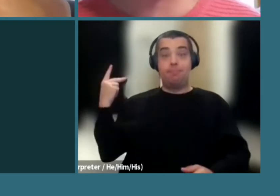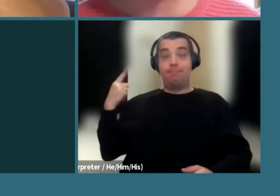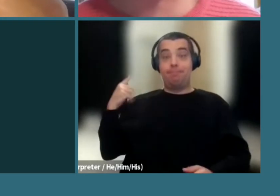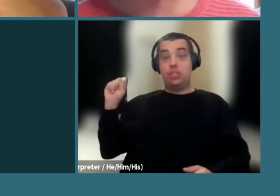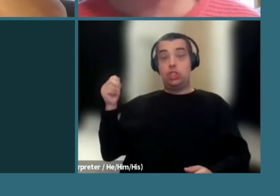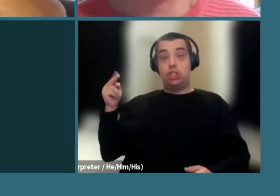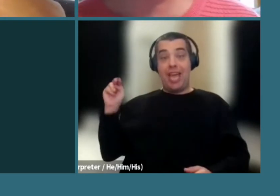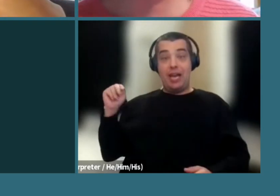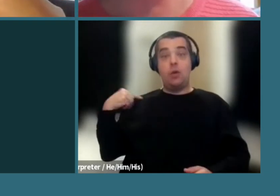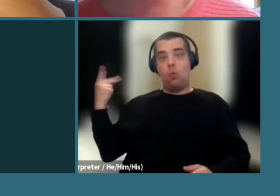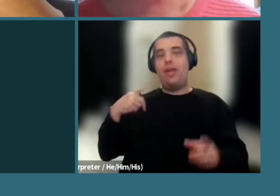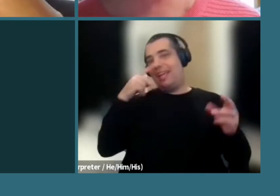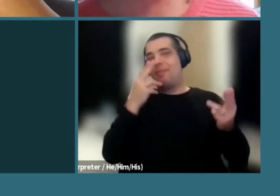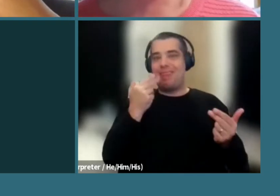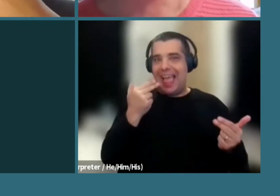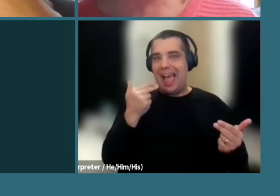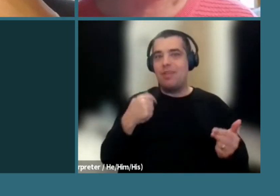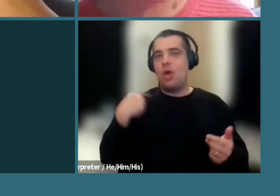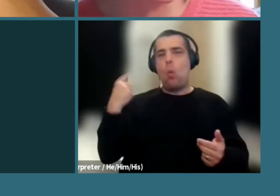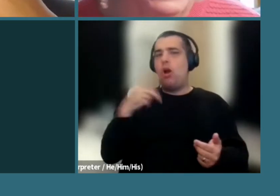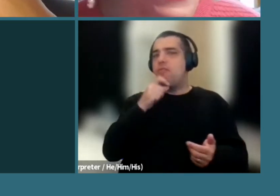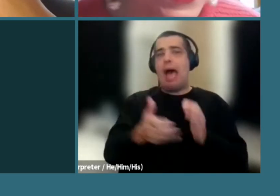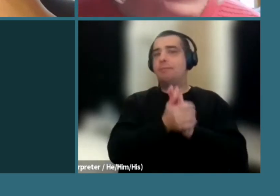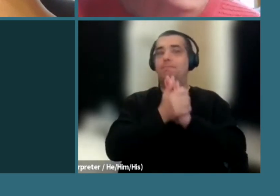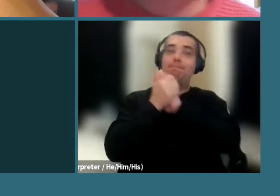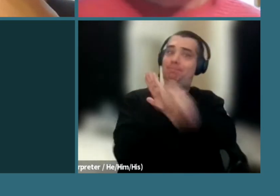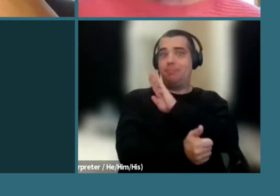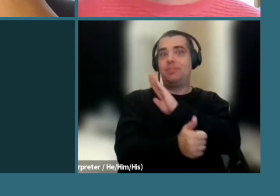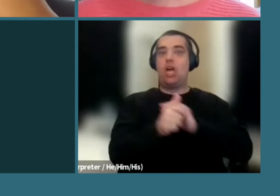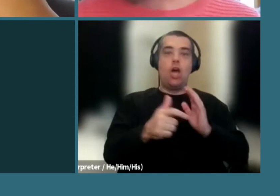We're like, we're not the best all text writers.